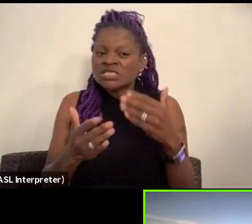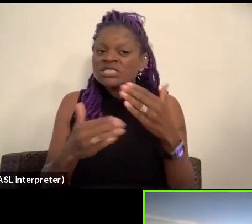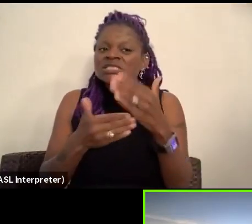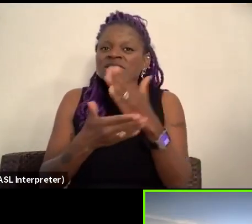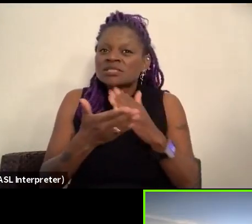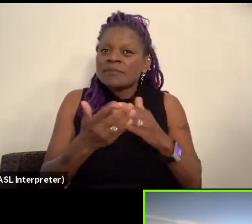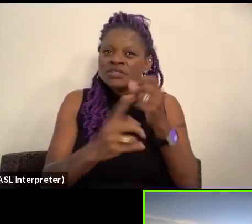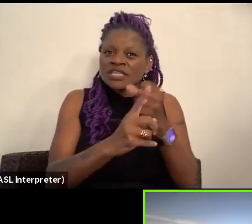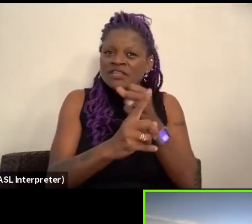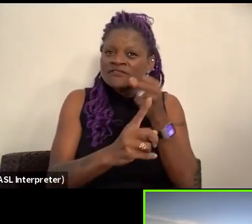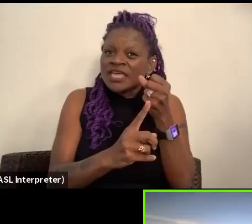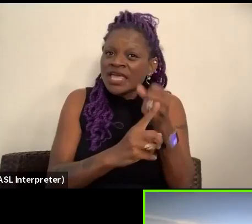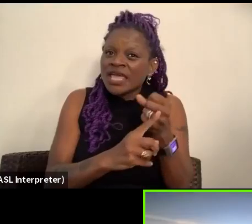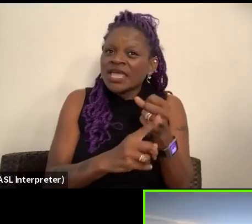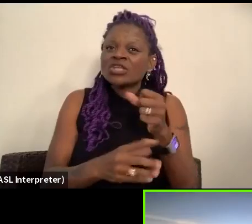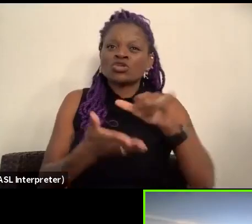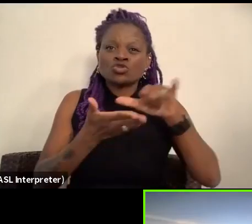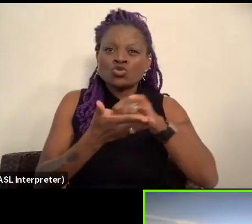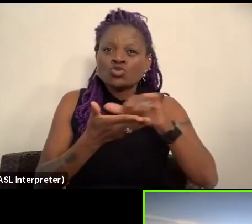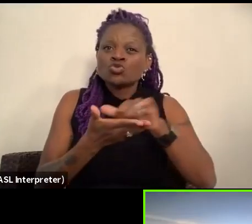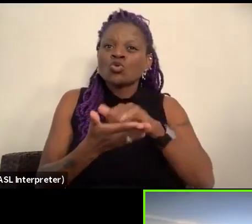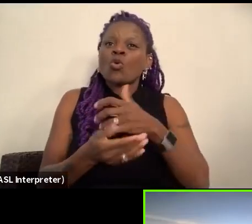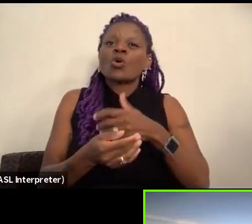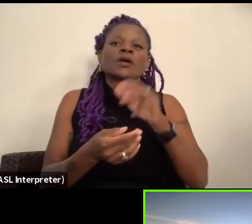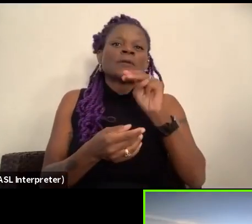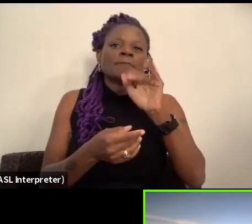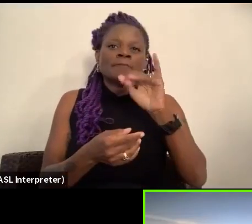There are case rates continue to remain low in California.